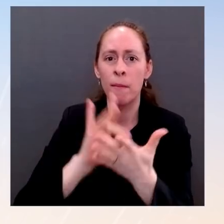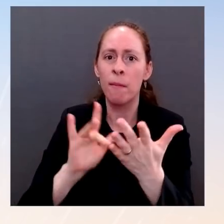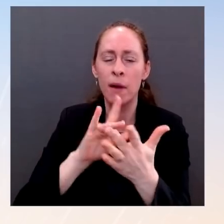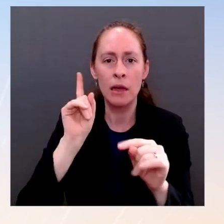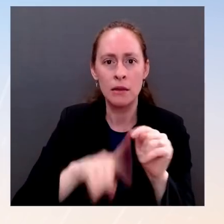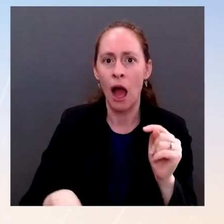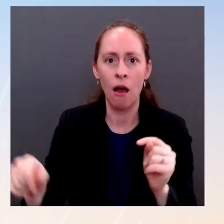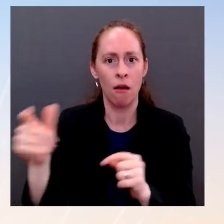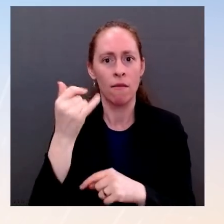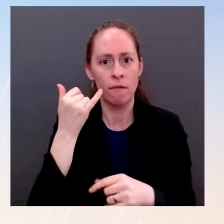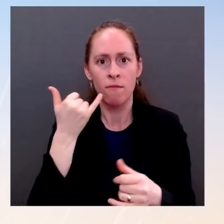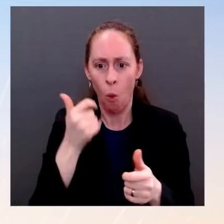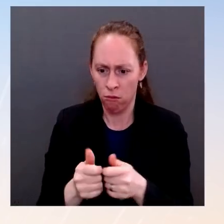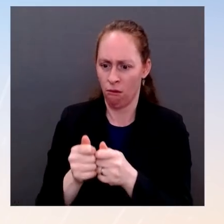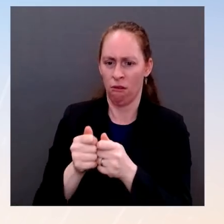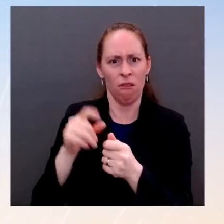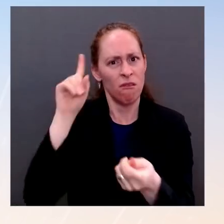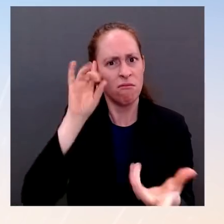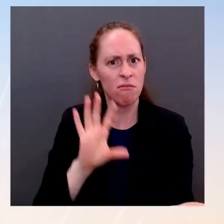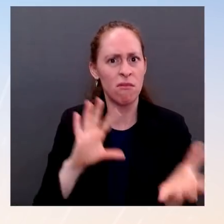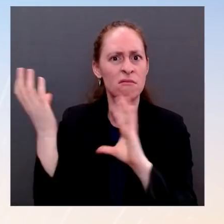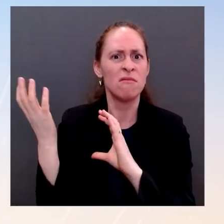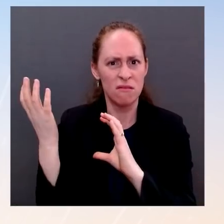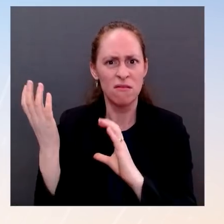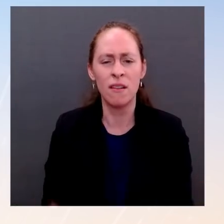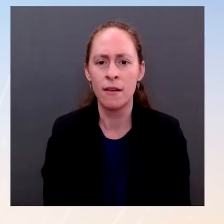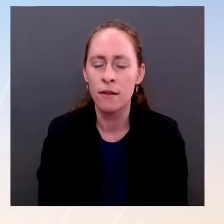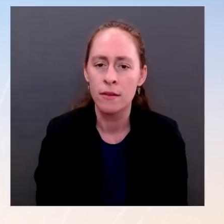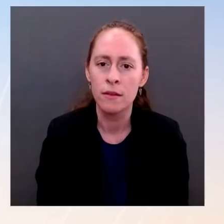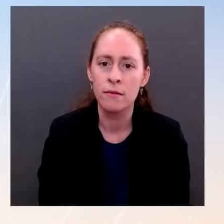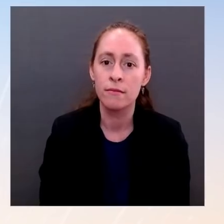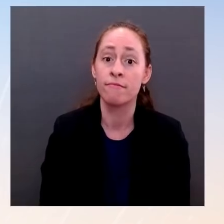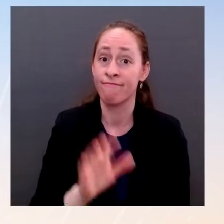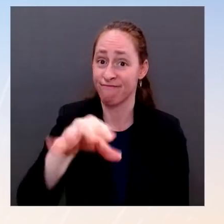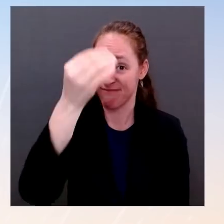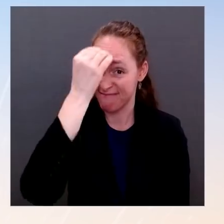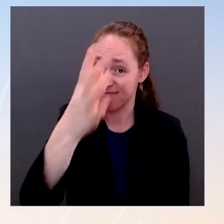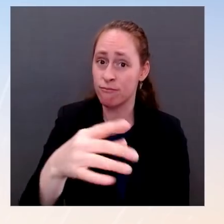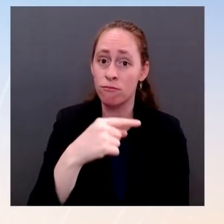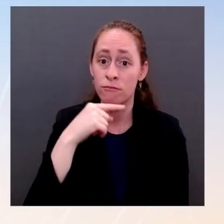against Ukraine in cyberspace, including pre-positioning for its potential invasion.